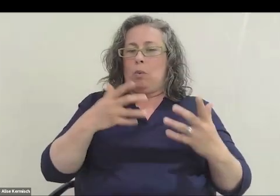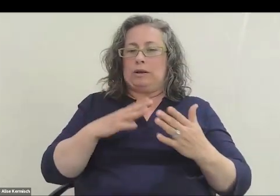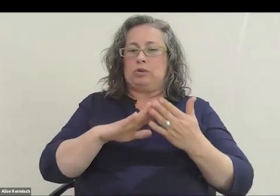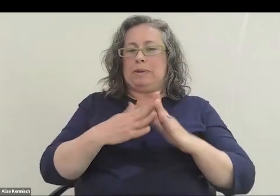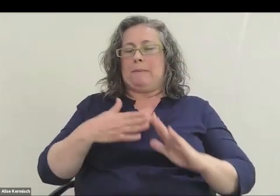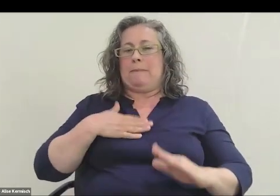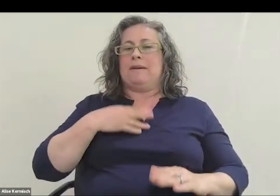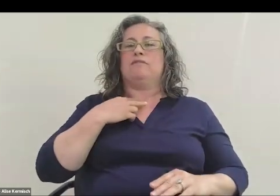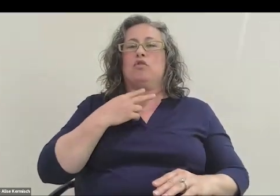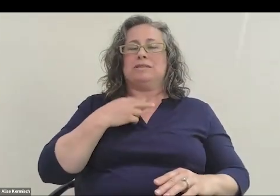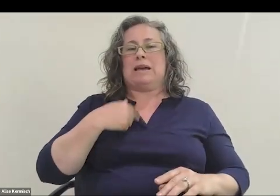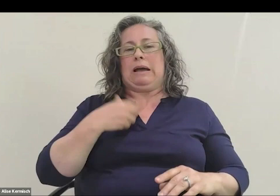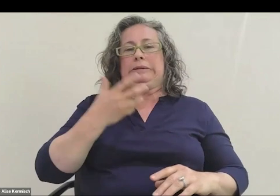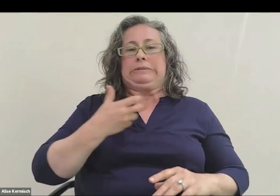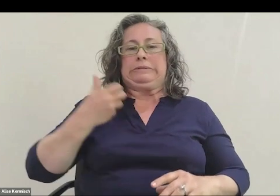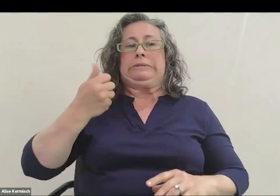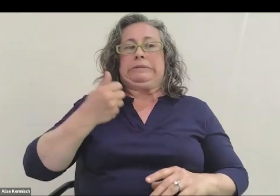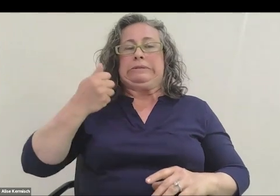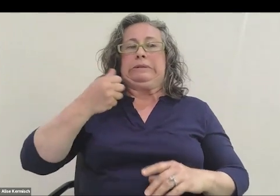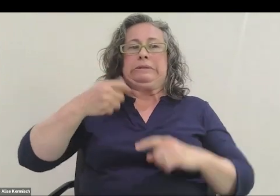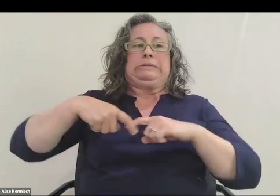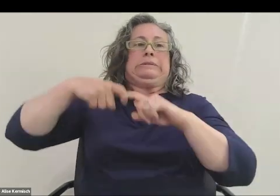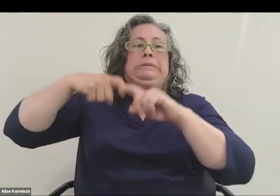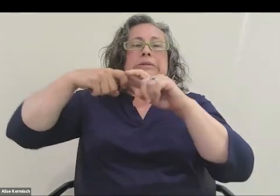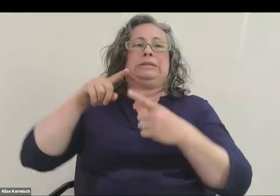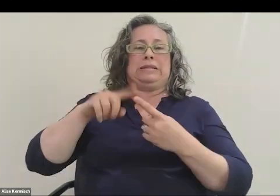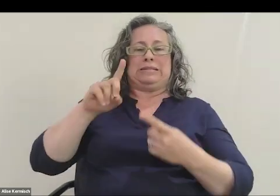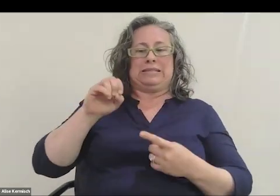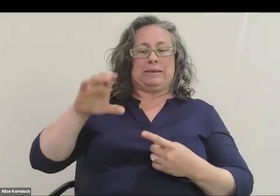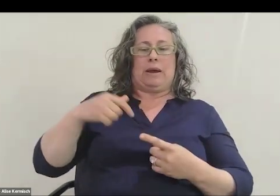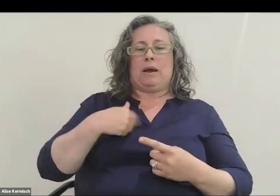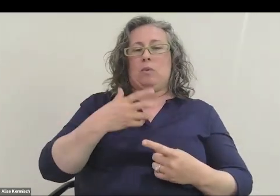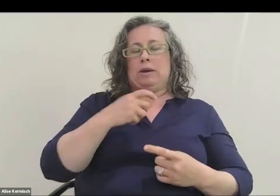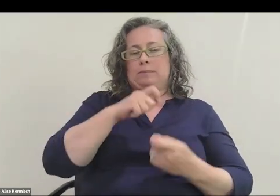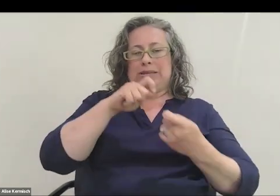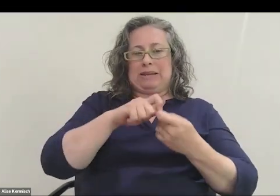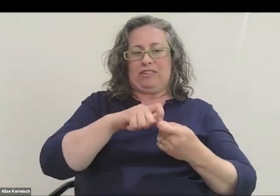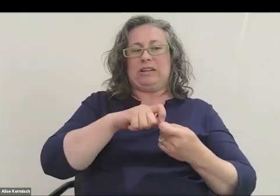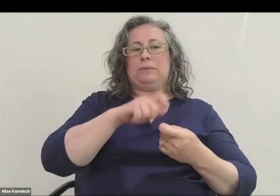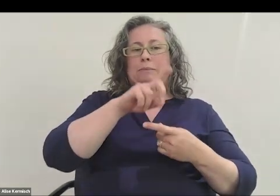I held up the audio book until December because I wanted a particular disabled woman to voice me